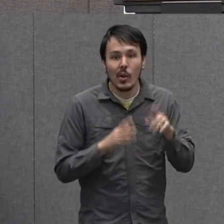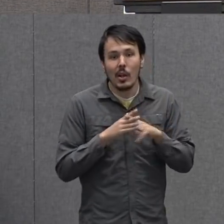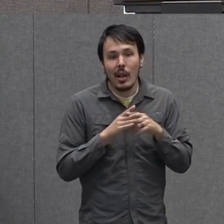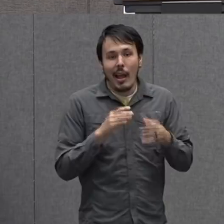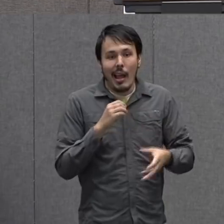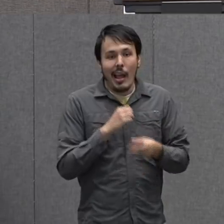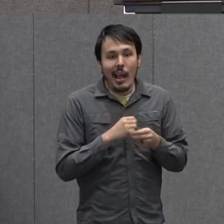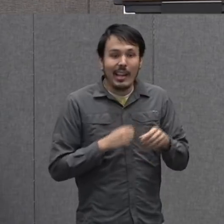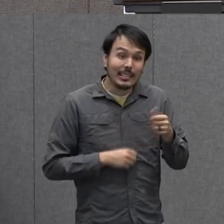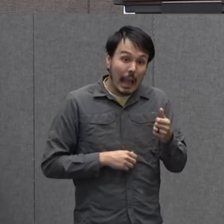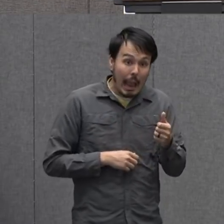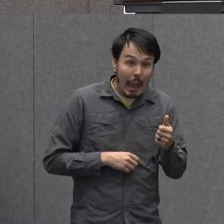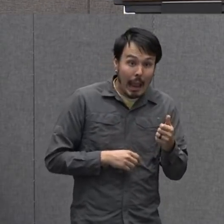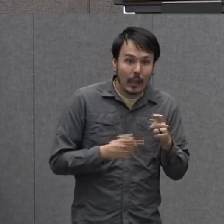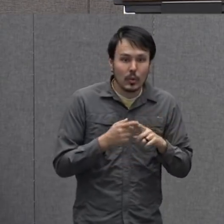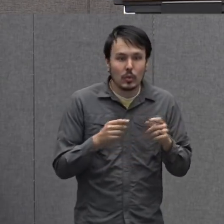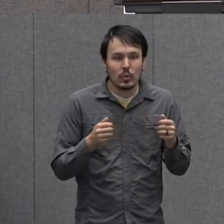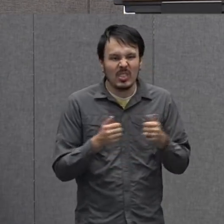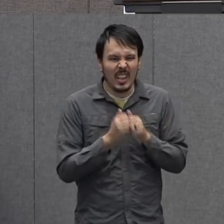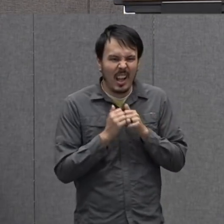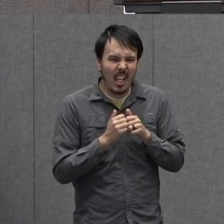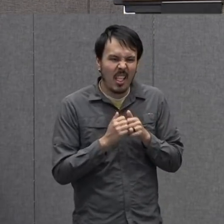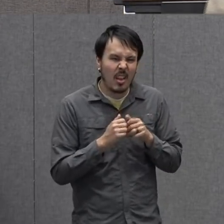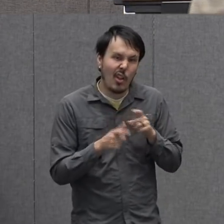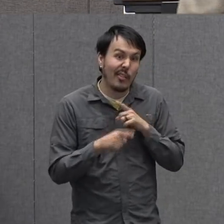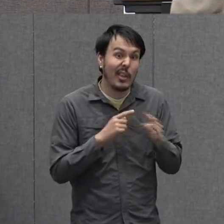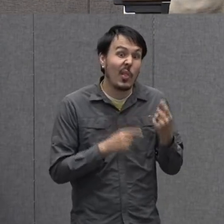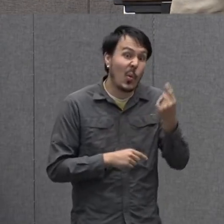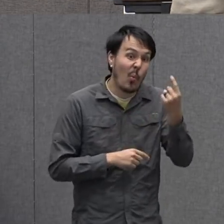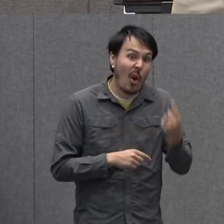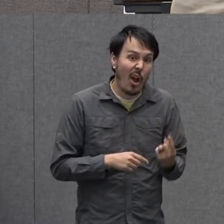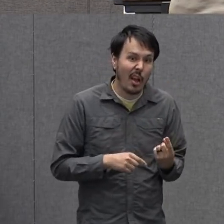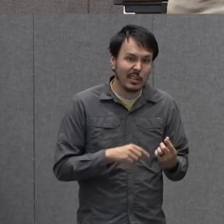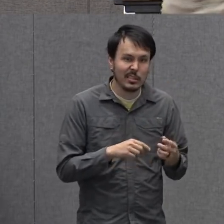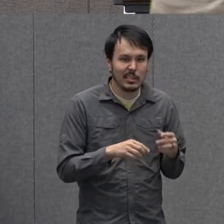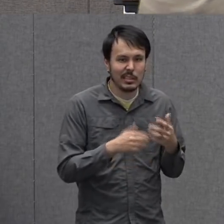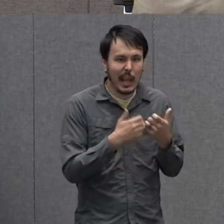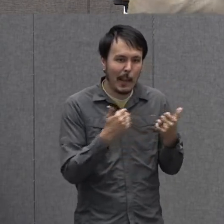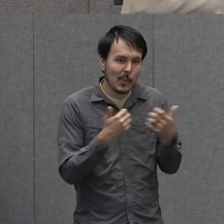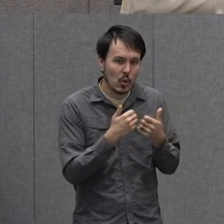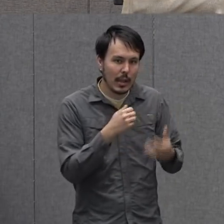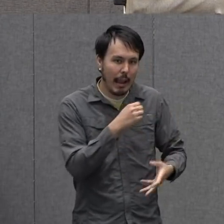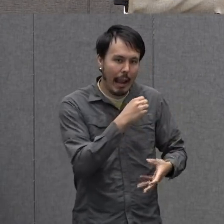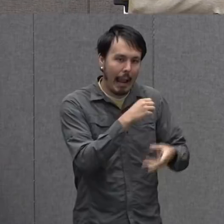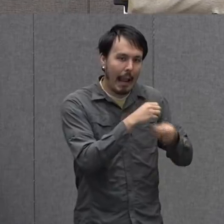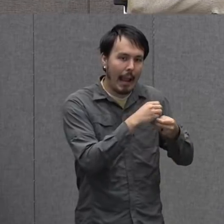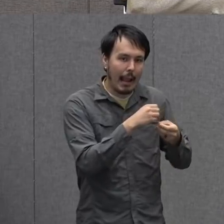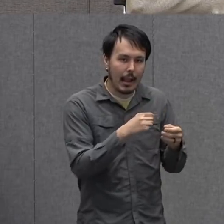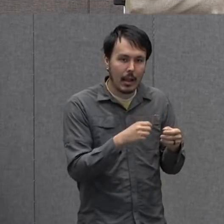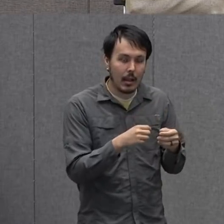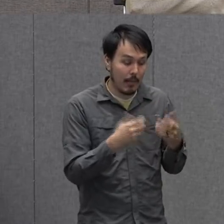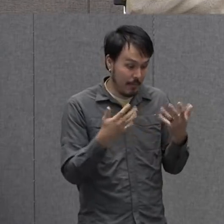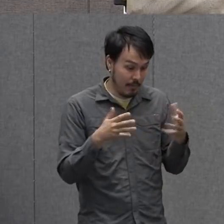the tens together and then the ones separately together, and then maybe bringing them all back together. So sort of like a partial sums.